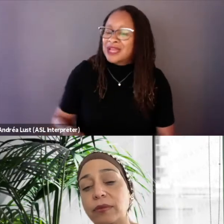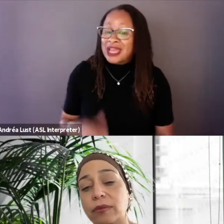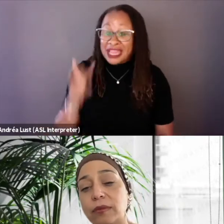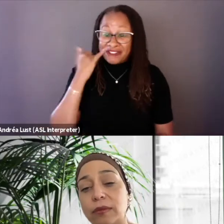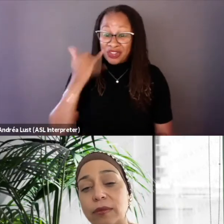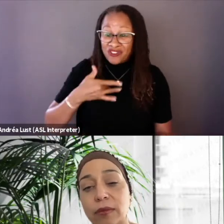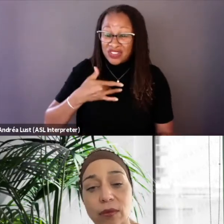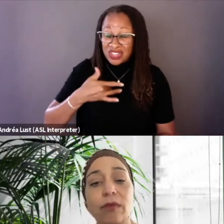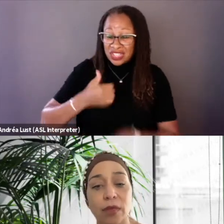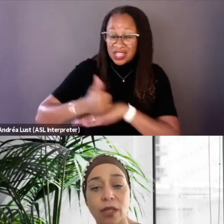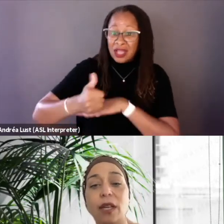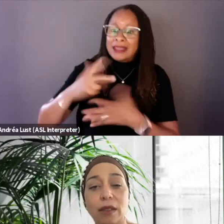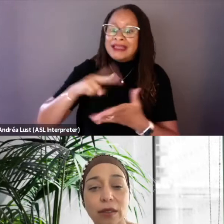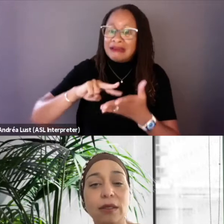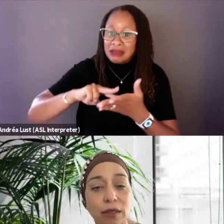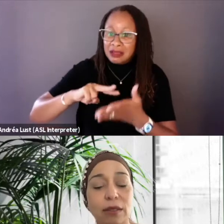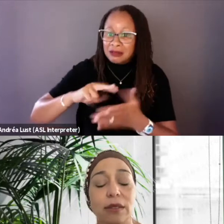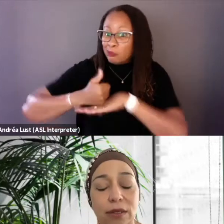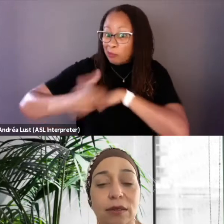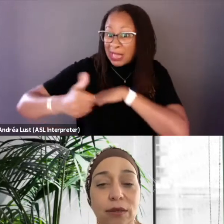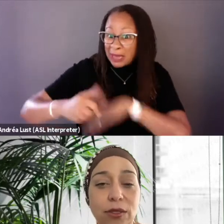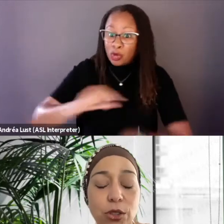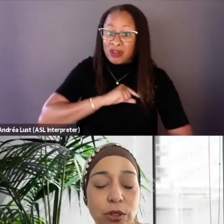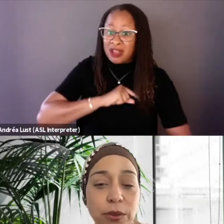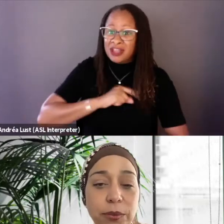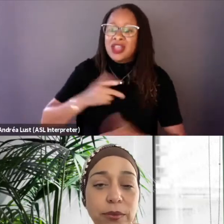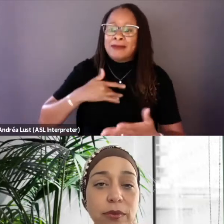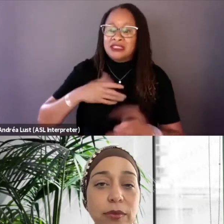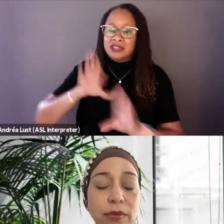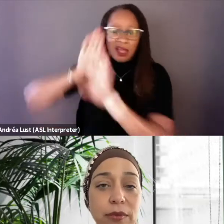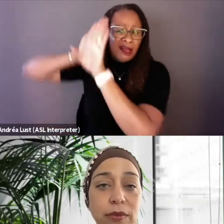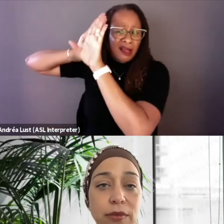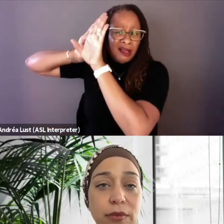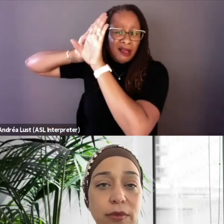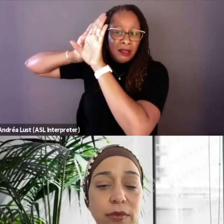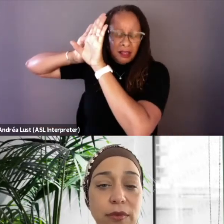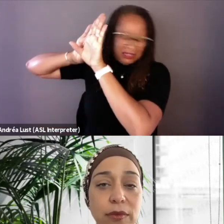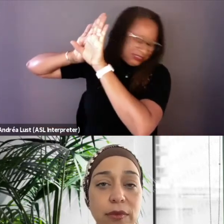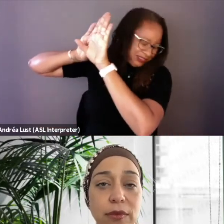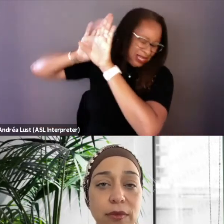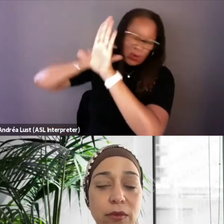it's this, you know. And people resist and they don't want to hear it and it's all these things,